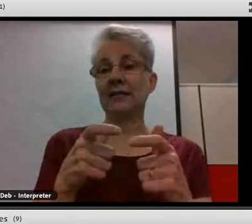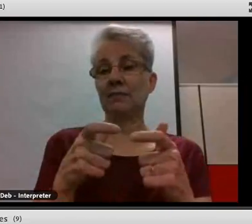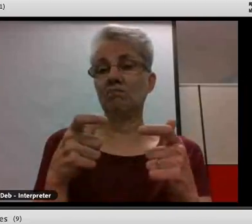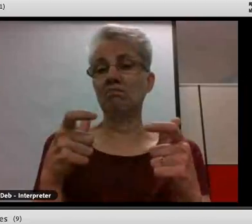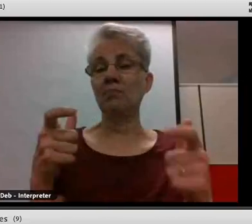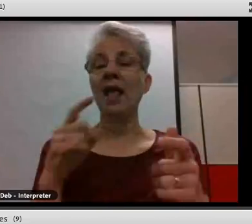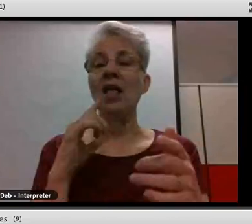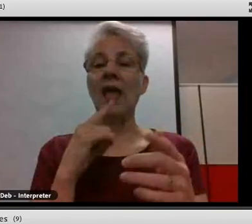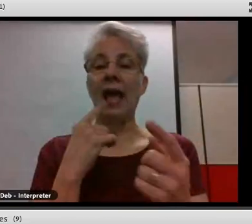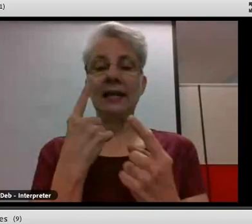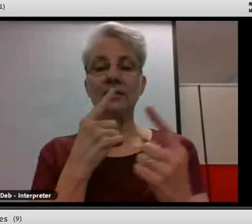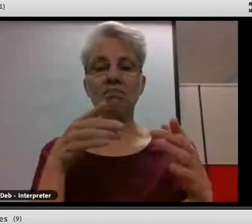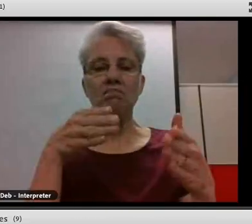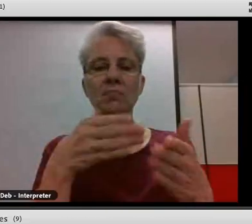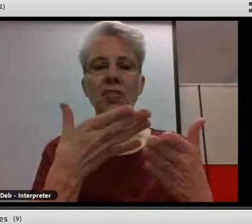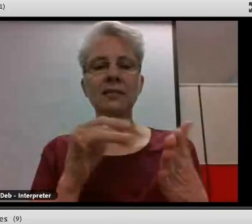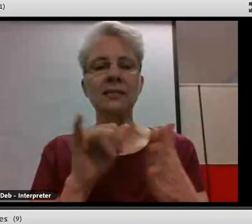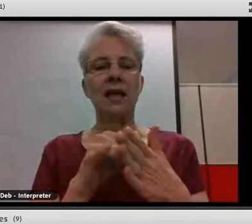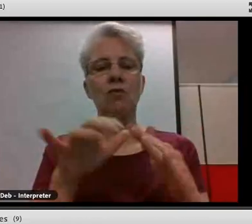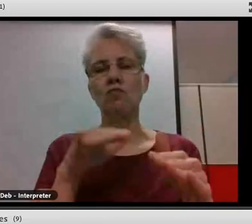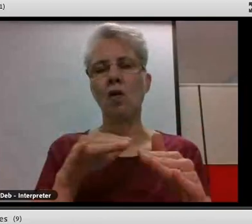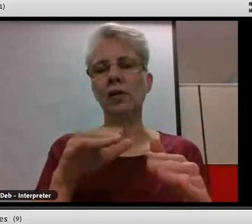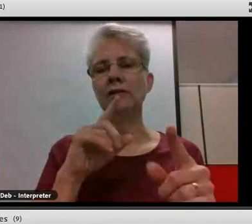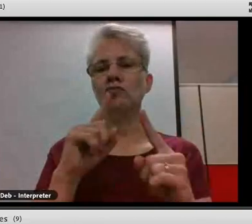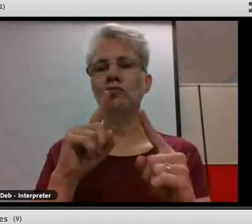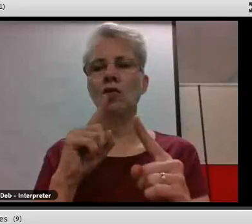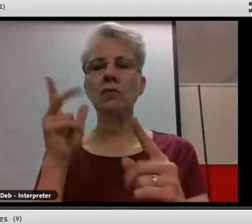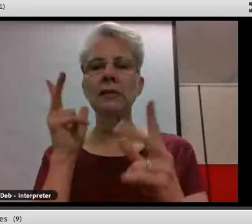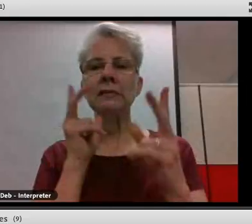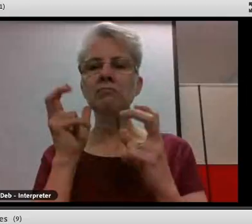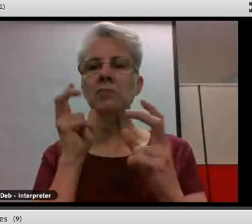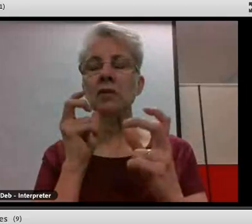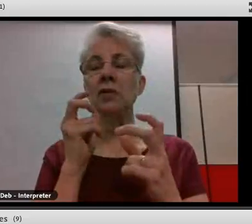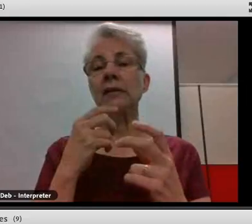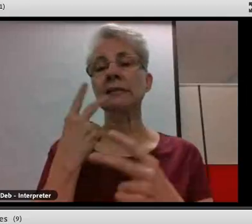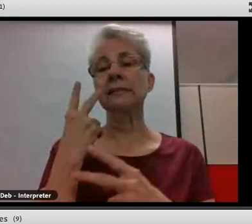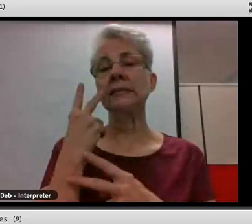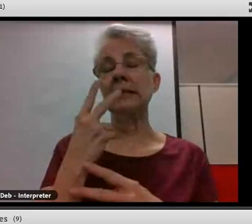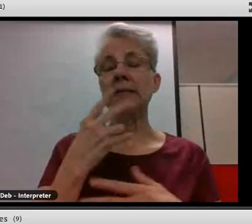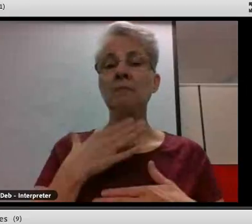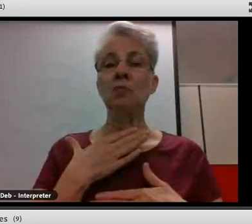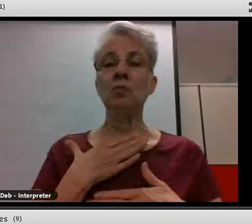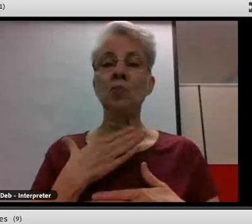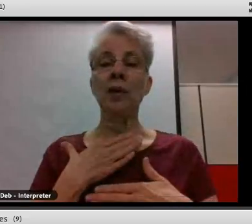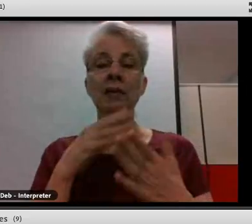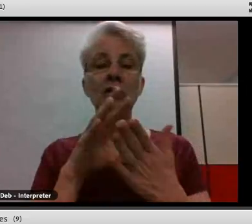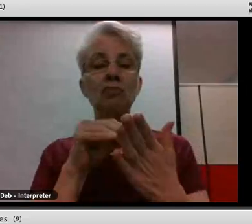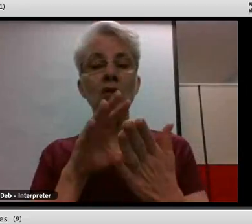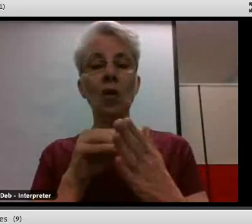with any physical or mental impairment that substantially limits one or more major life activities,